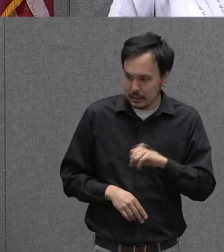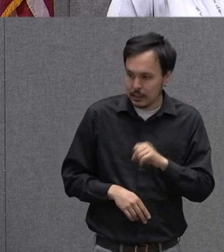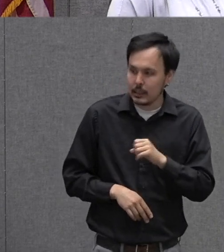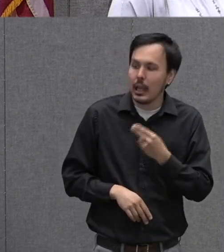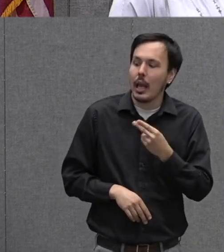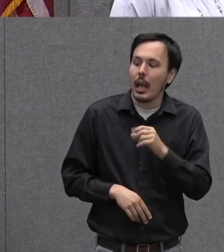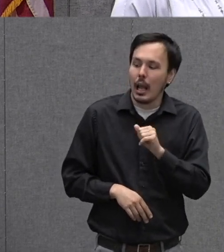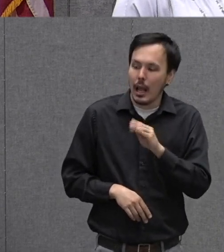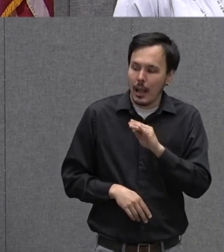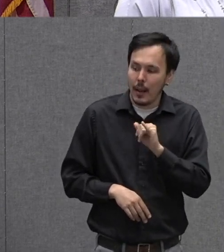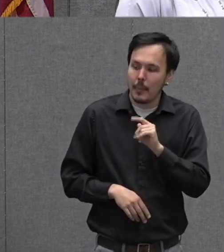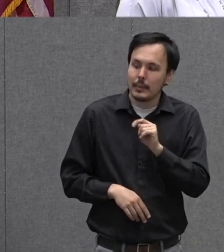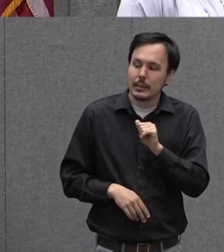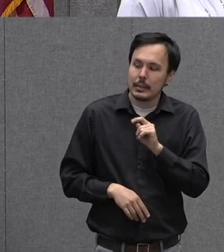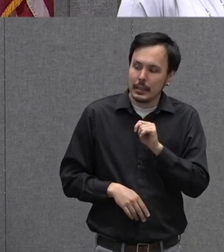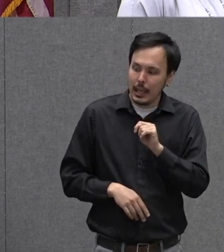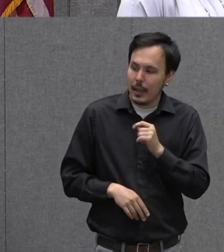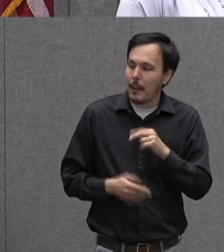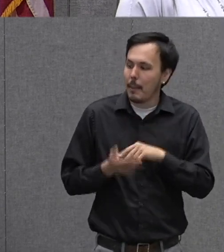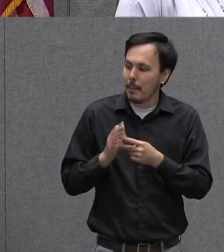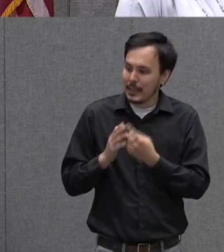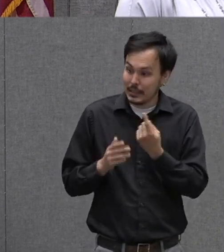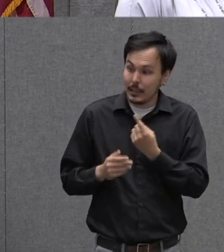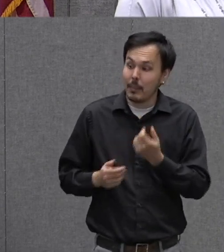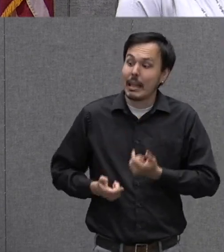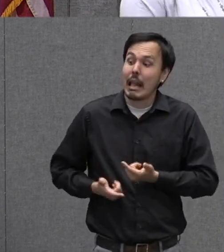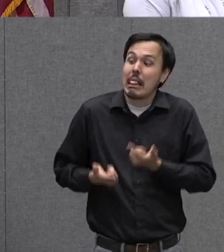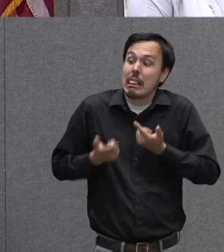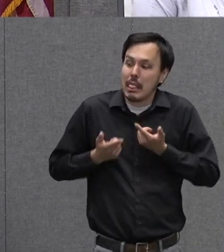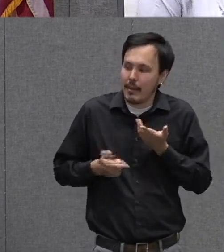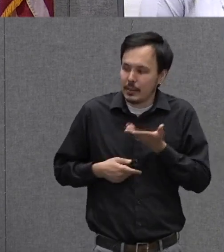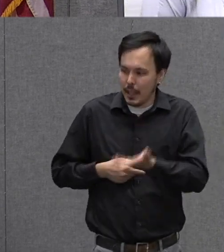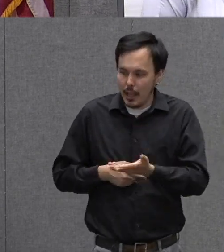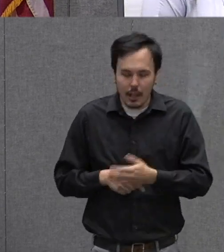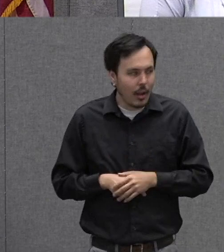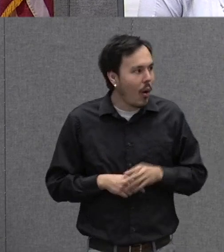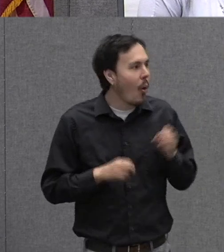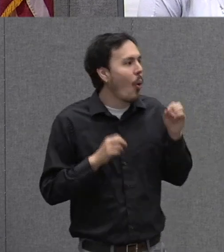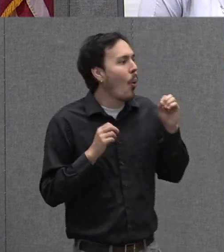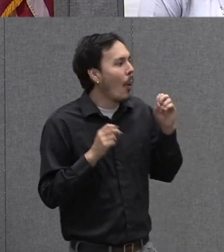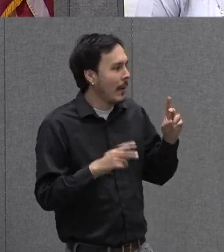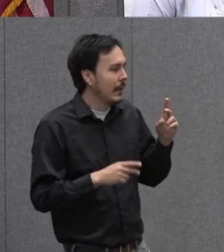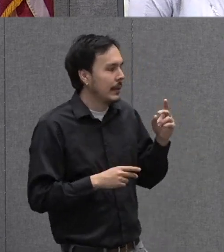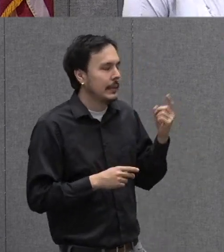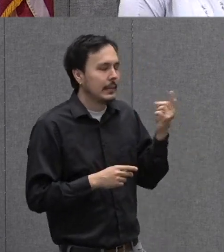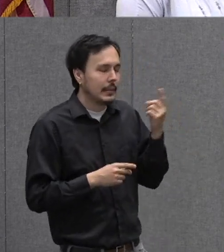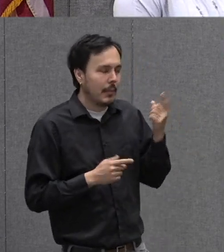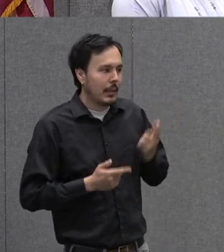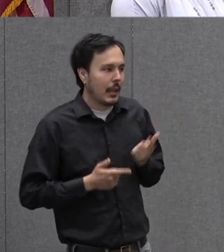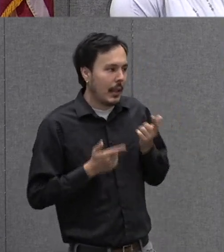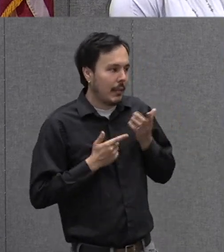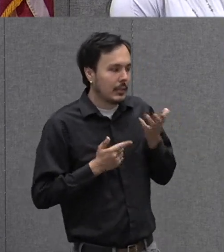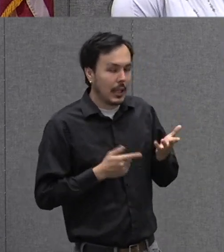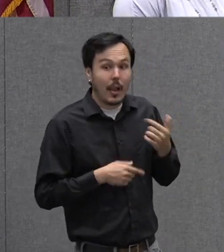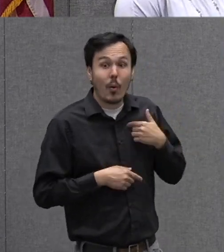So that means something lives there. Okay, something lives there friends. Yeah. And we know,